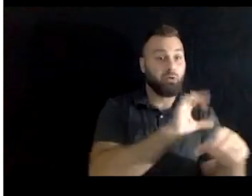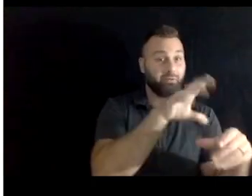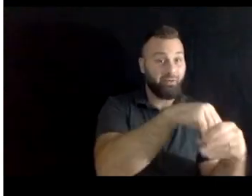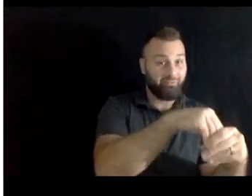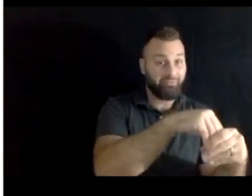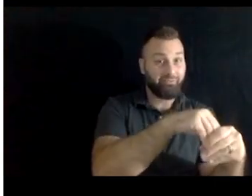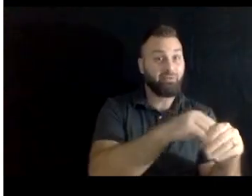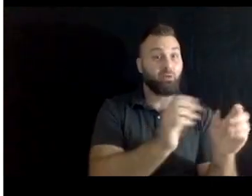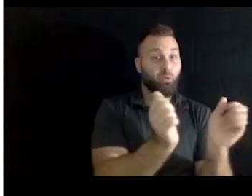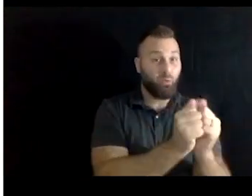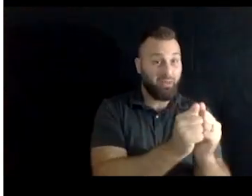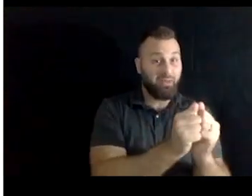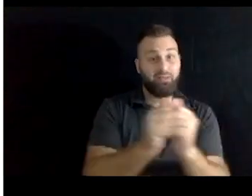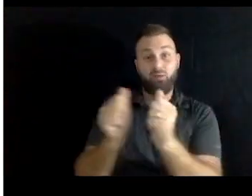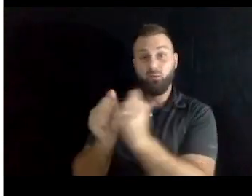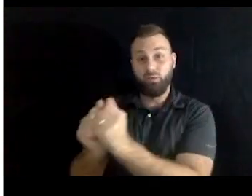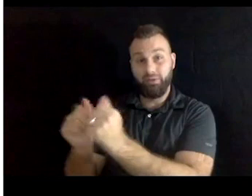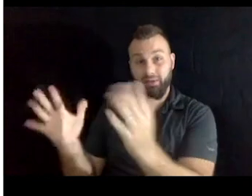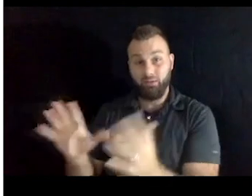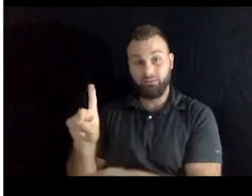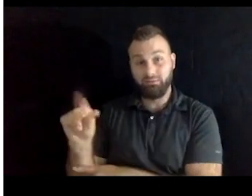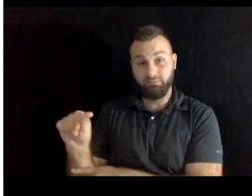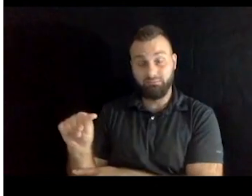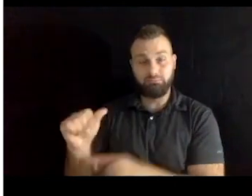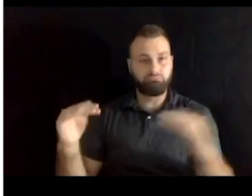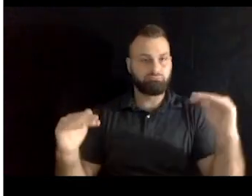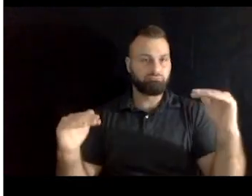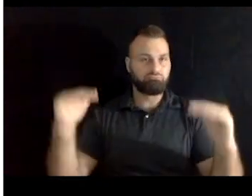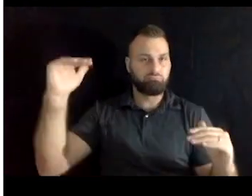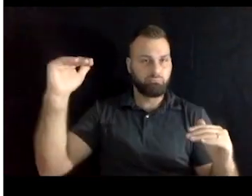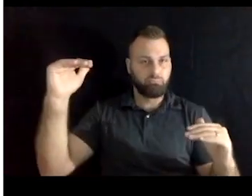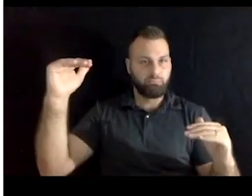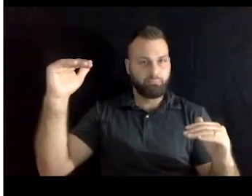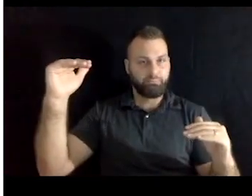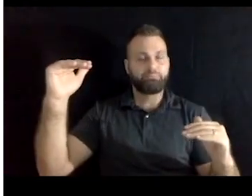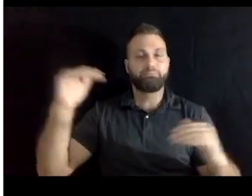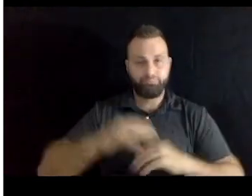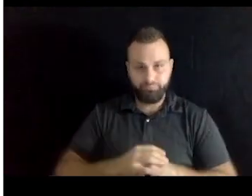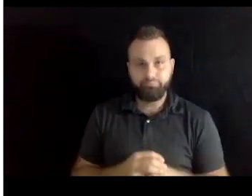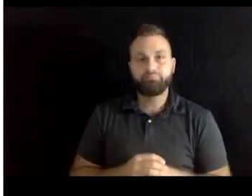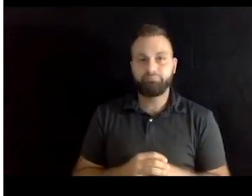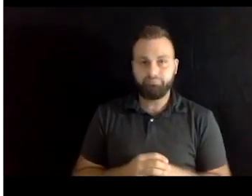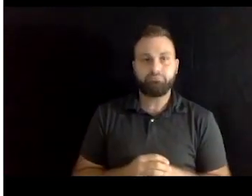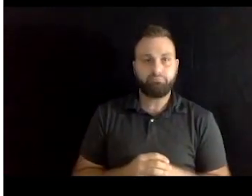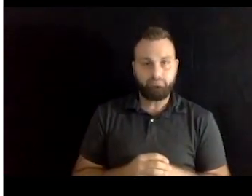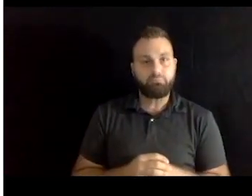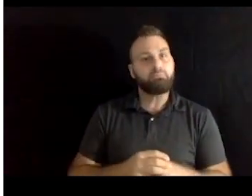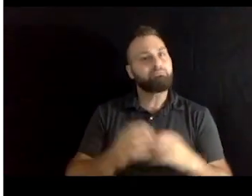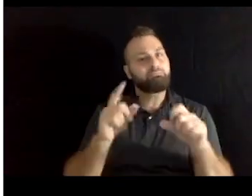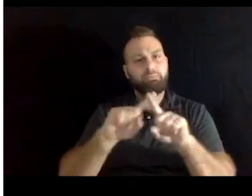people with and without disabilities. So there are all different types of ideas and interventions to